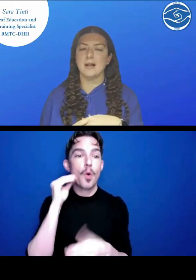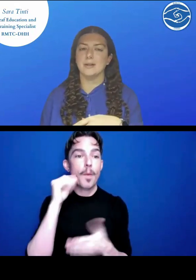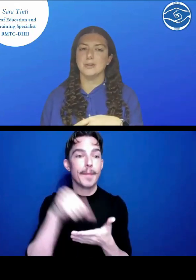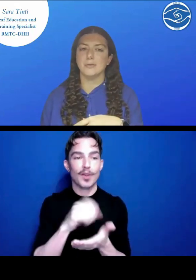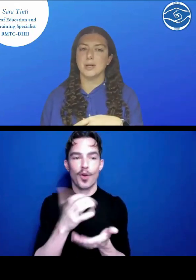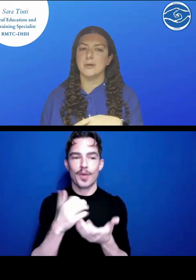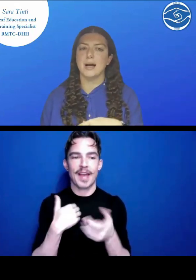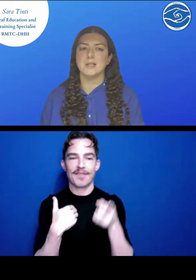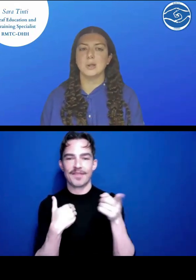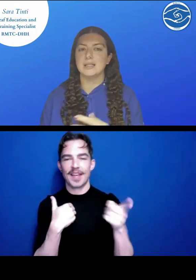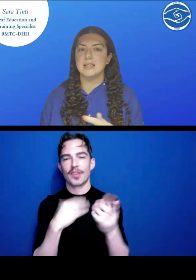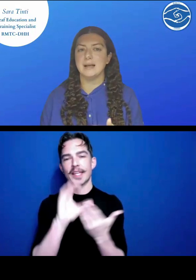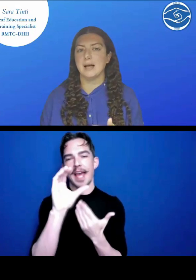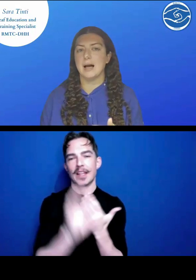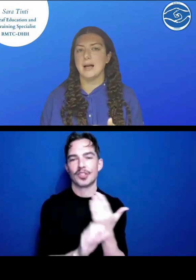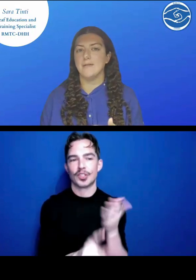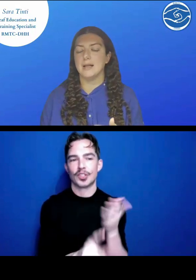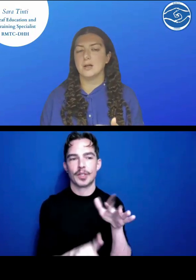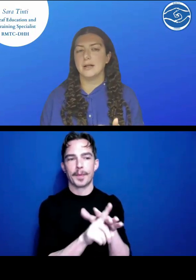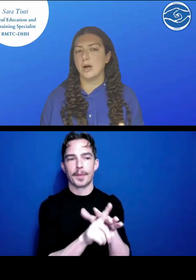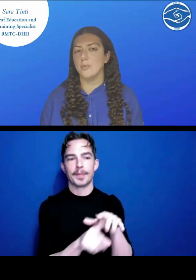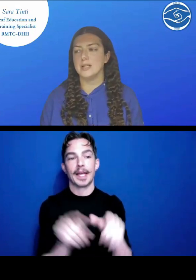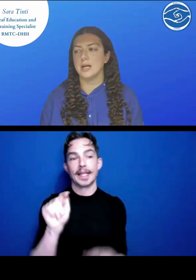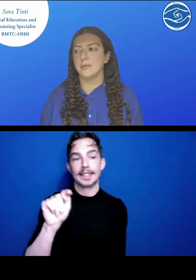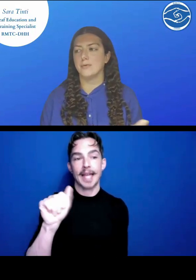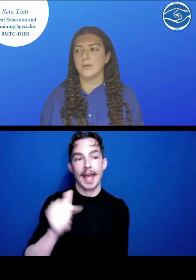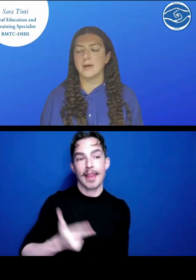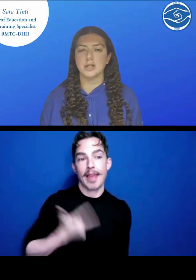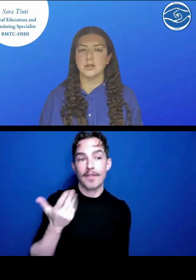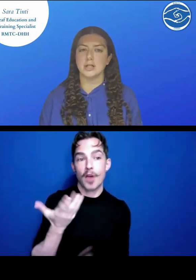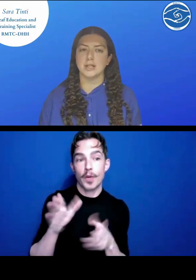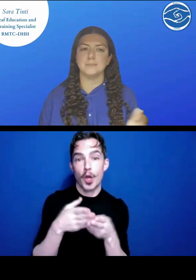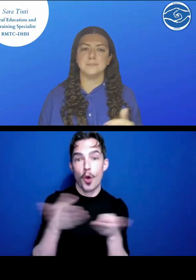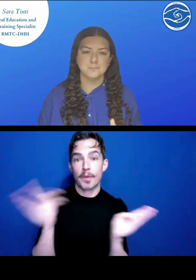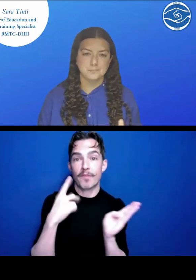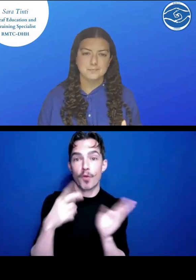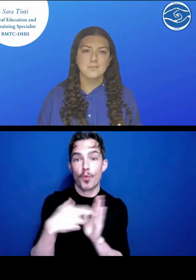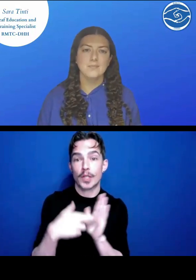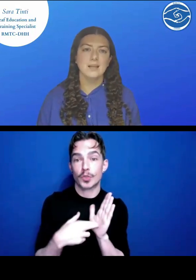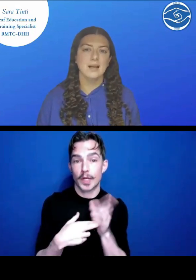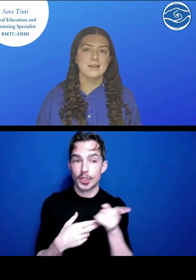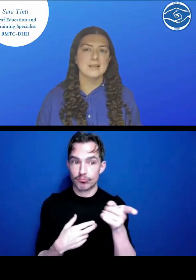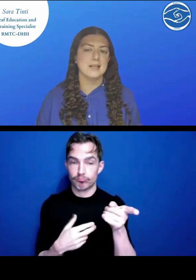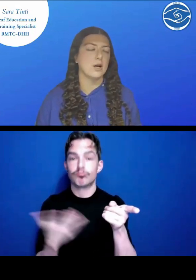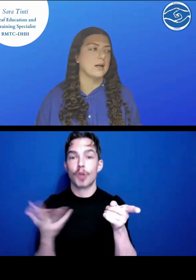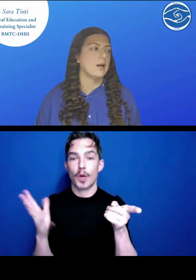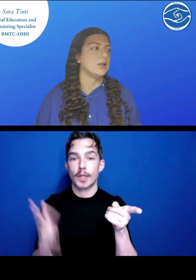on the calendar for you guys. So, like TA-Live! has already opened up for registration. That's in our